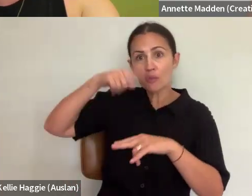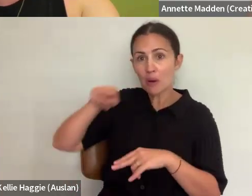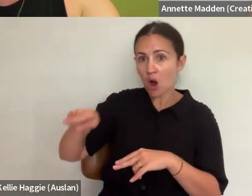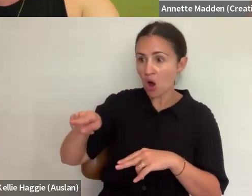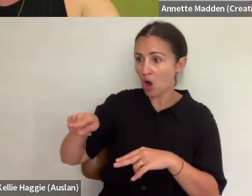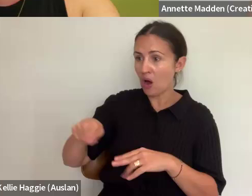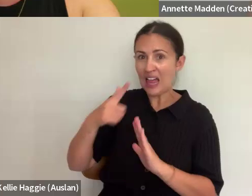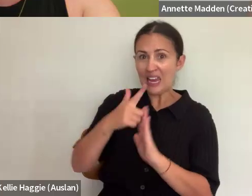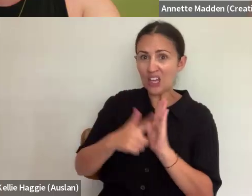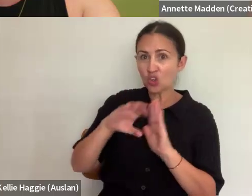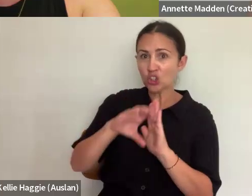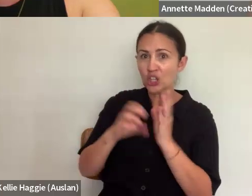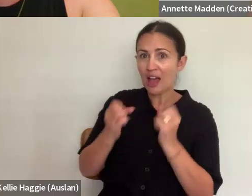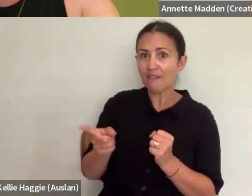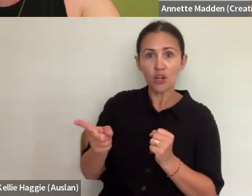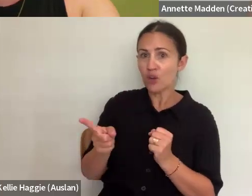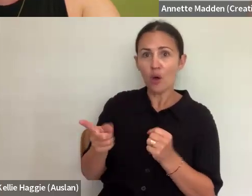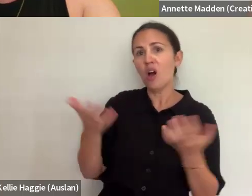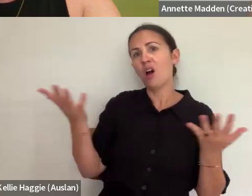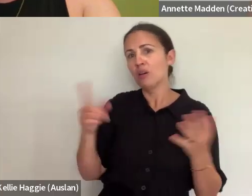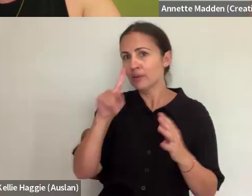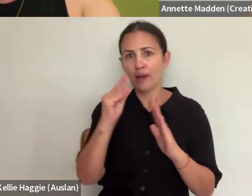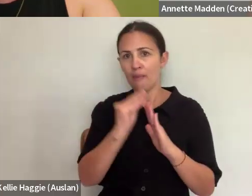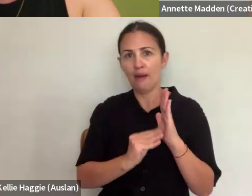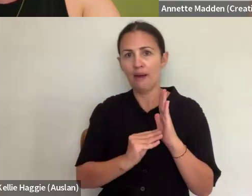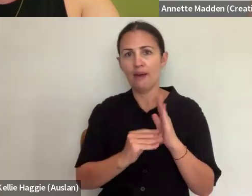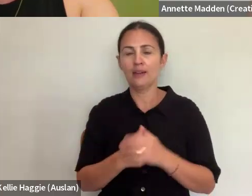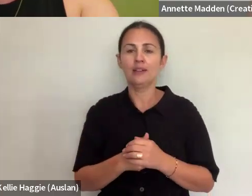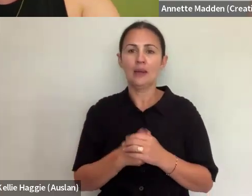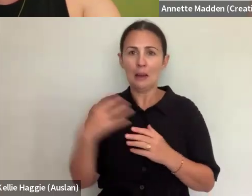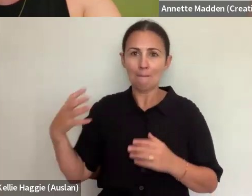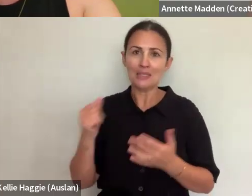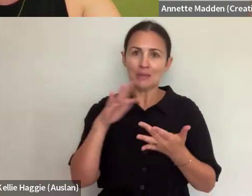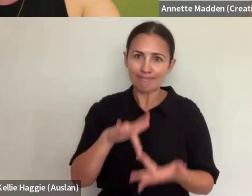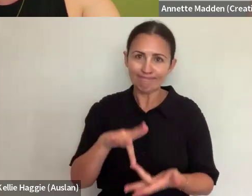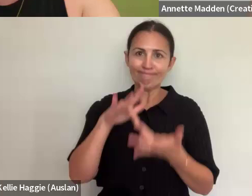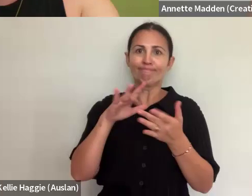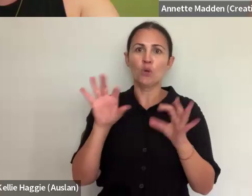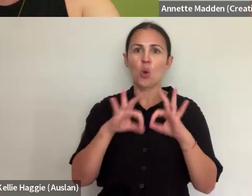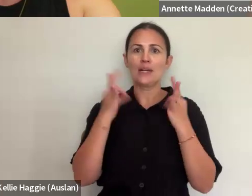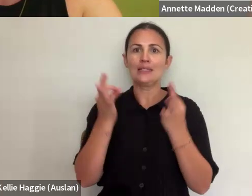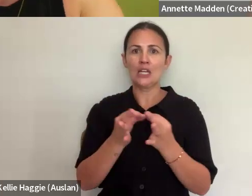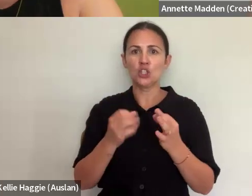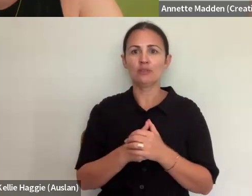But hopefully that answers it. It does not cover groups of people, that would be, you know,